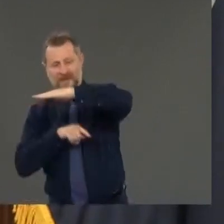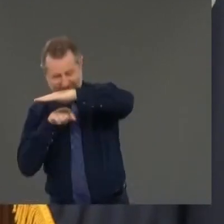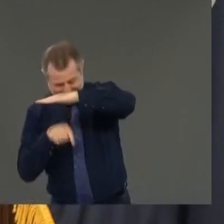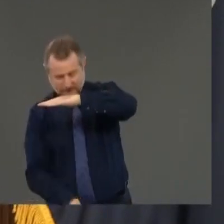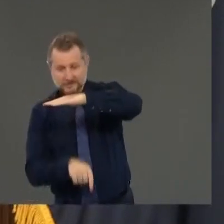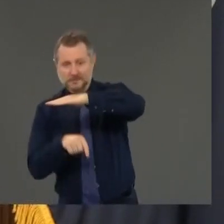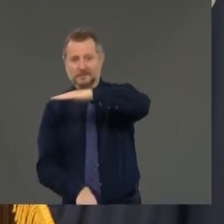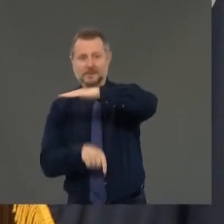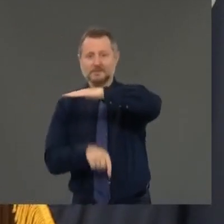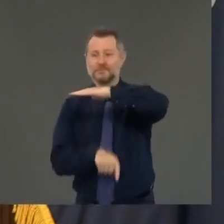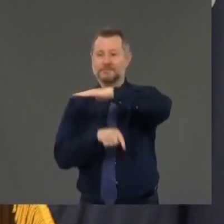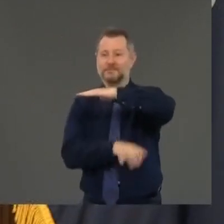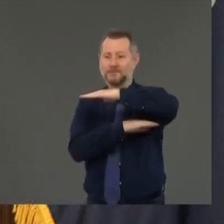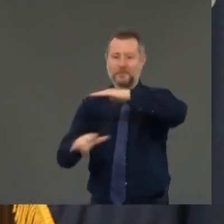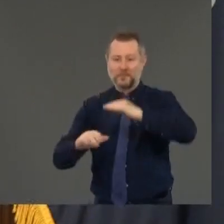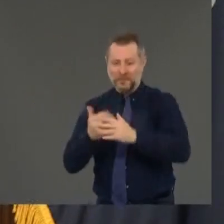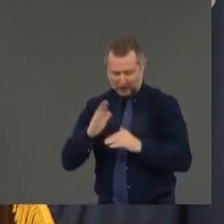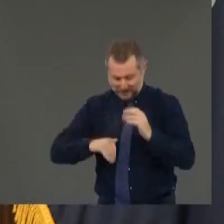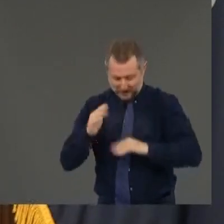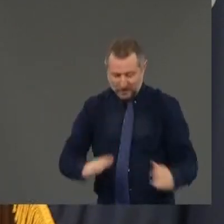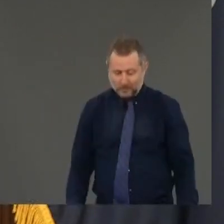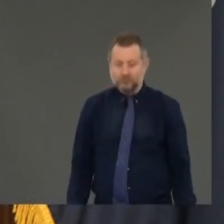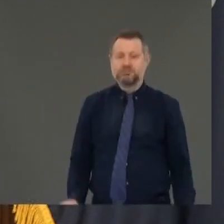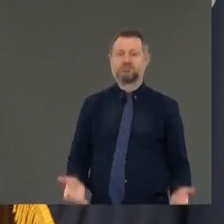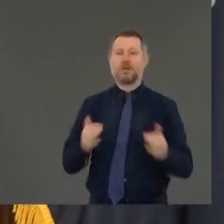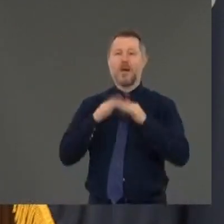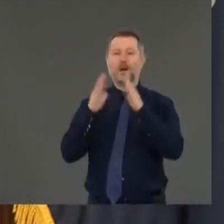DIFFERENT.